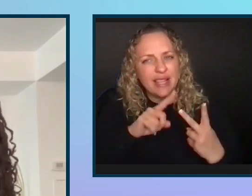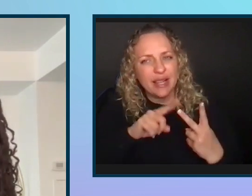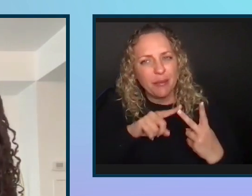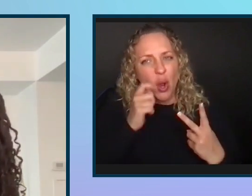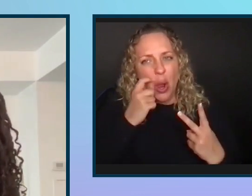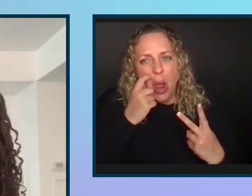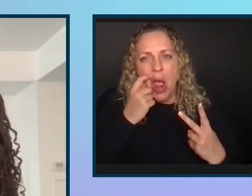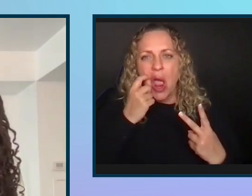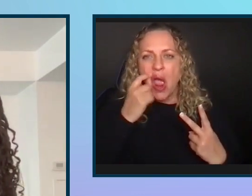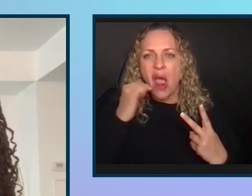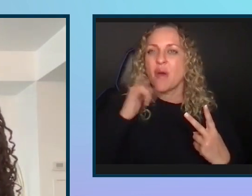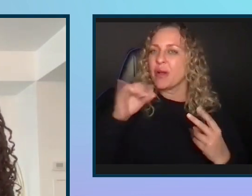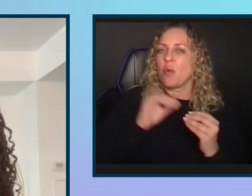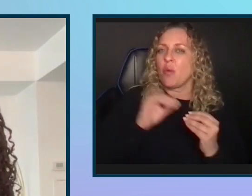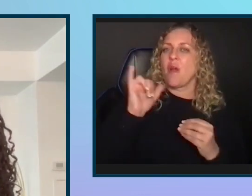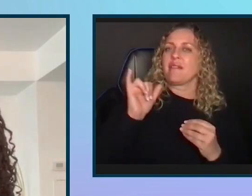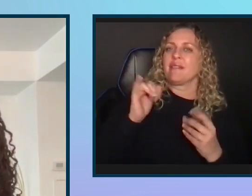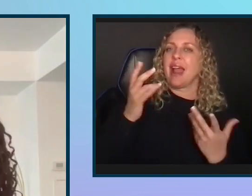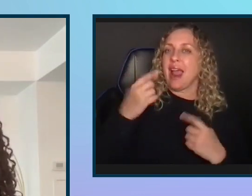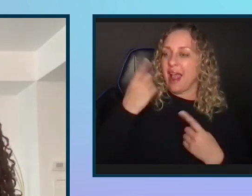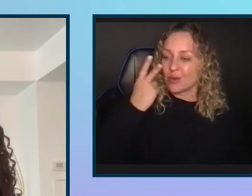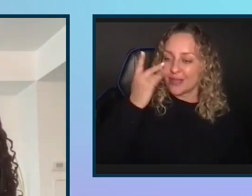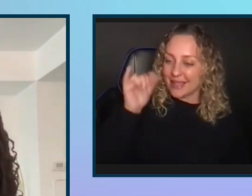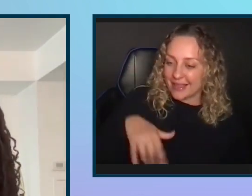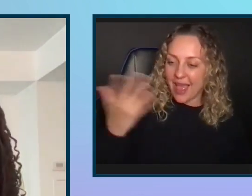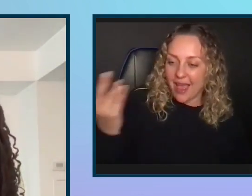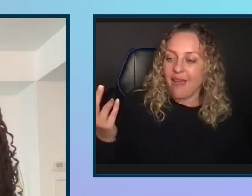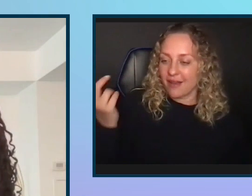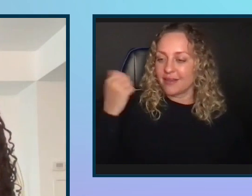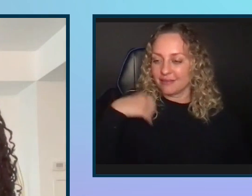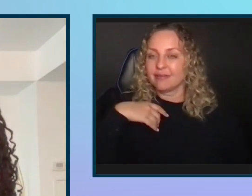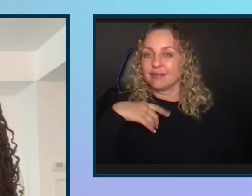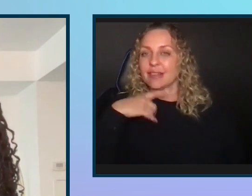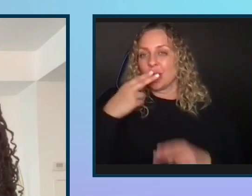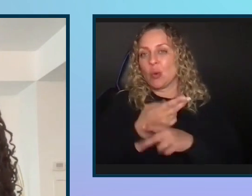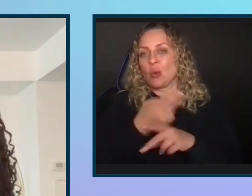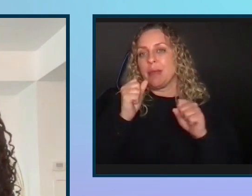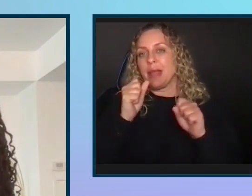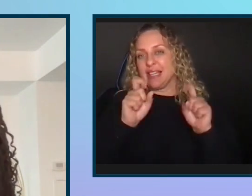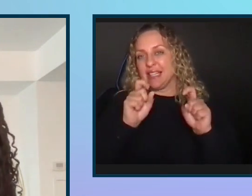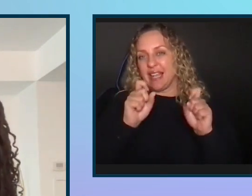It's really more of a have you seen that experience with some of the usability testing that you have? And it sounds like personally